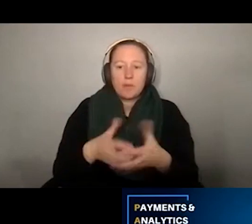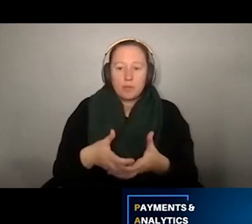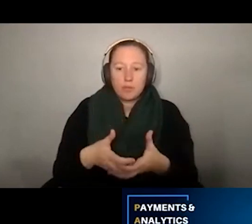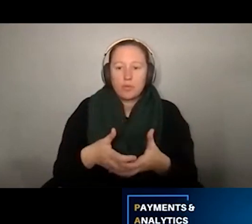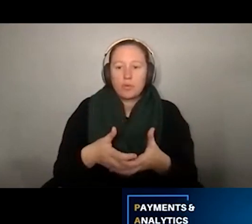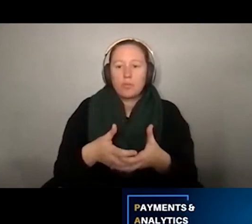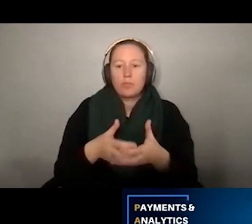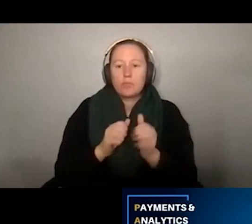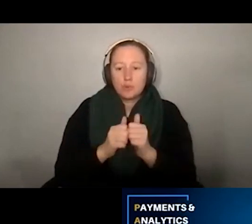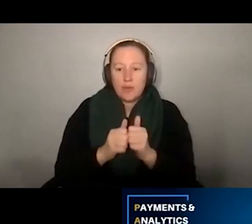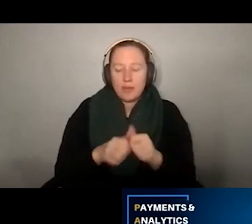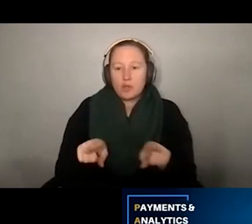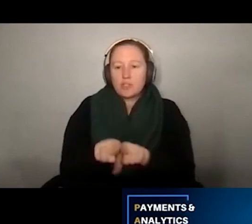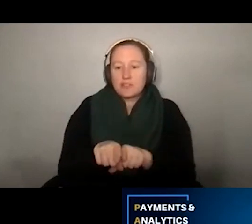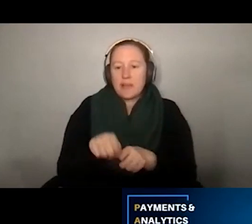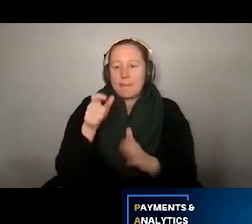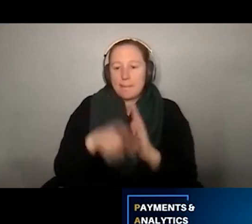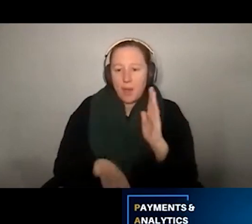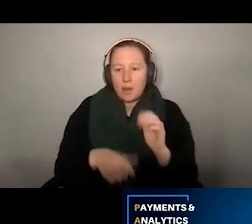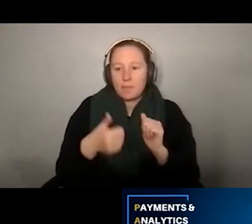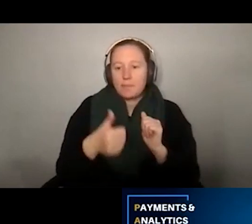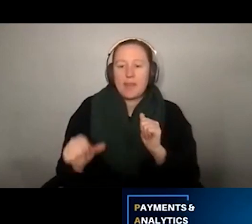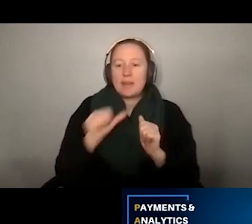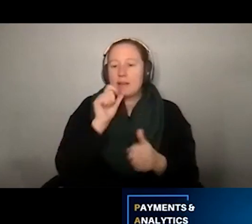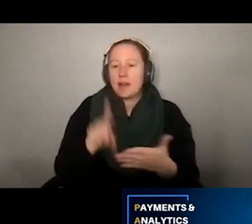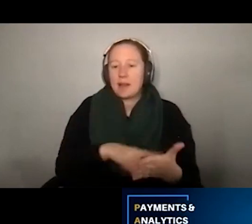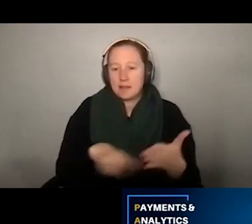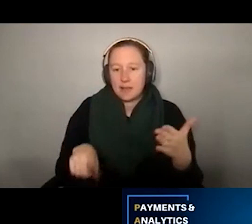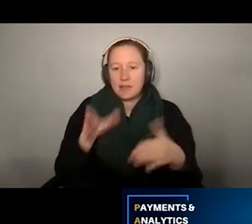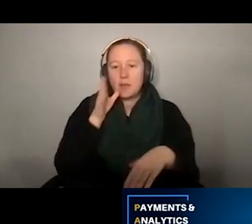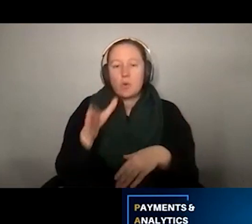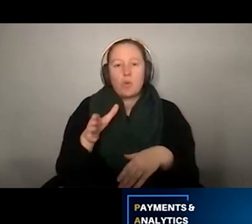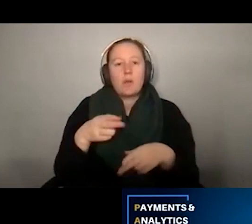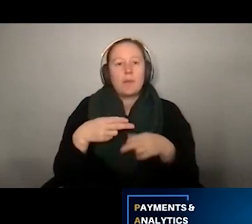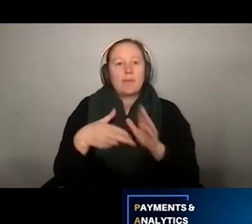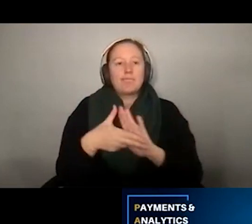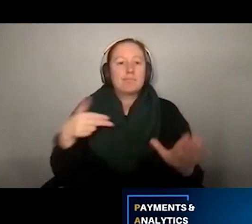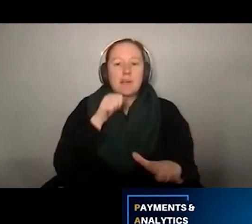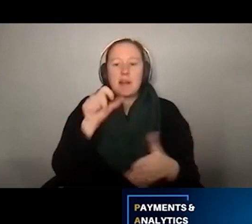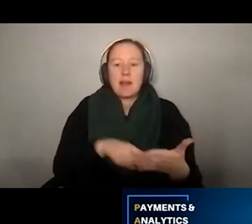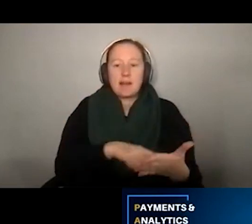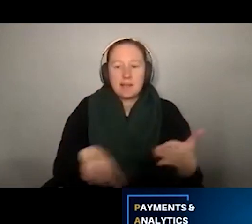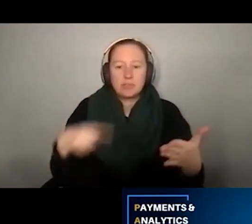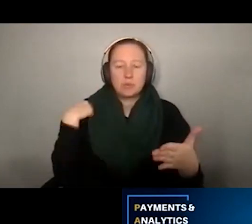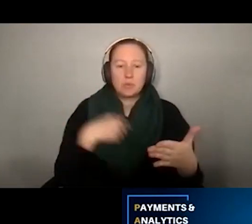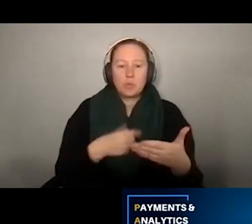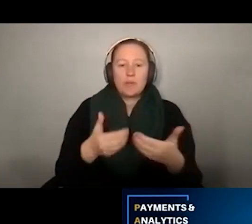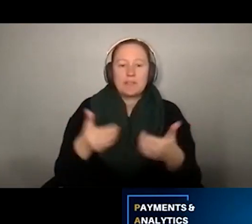and any funds that are not canceling will be under a column labeled non-canceling fund. We separate and we identify of